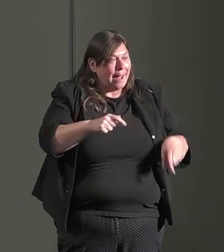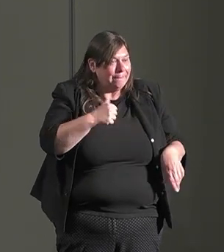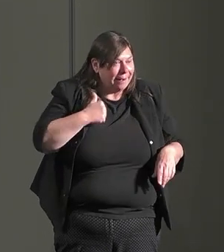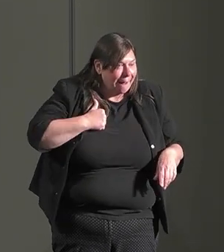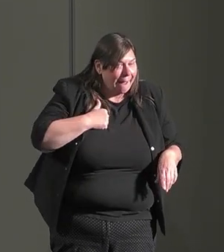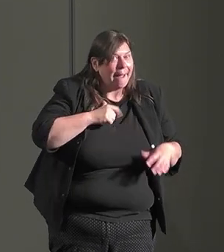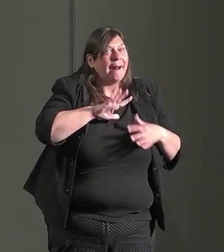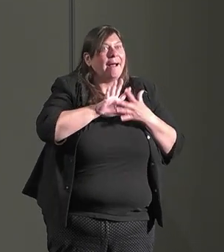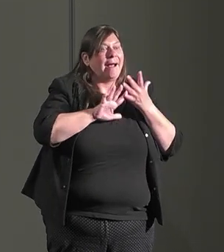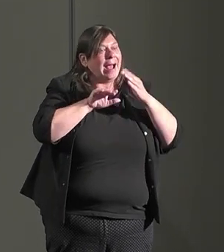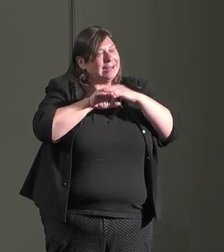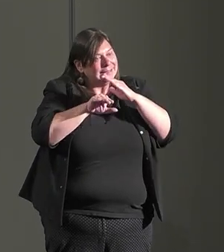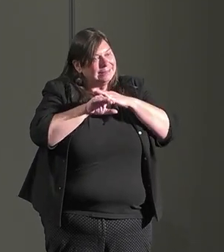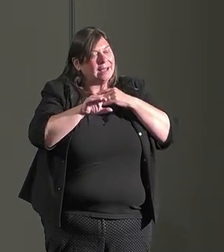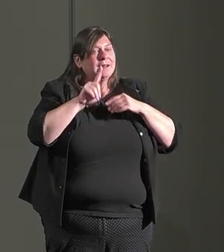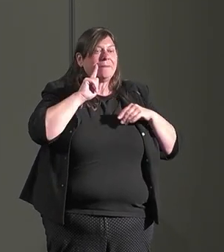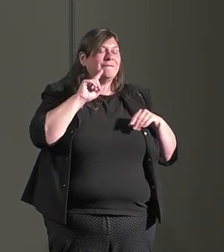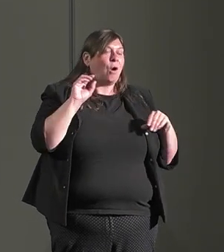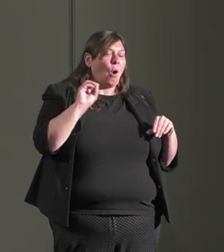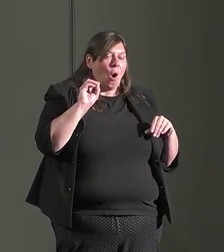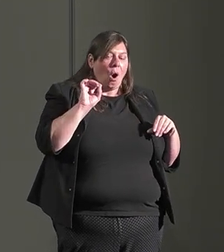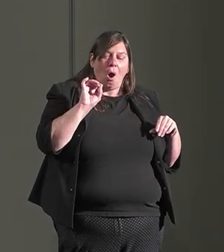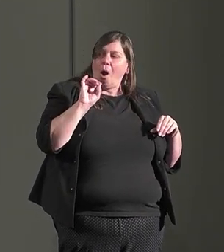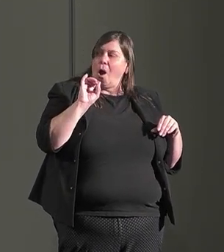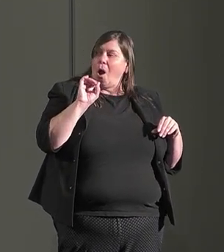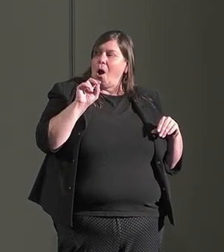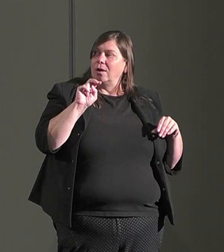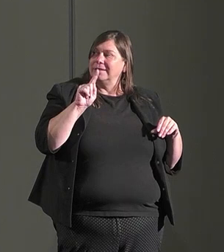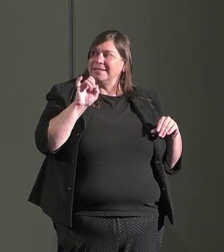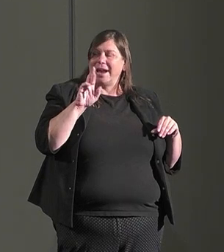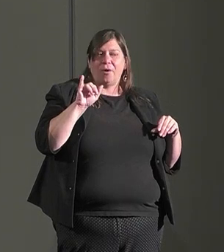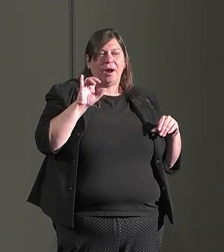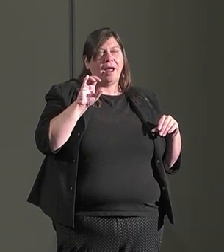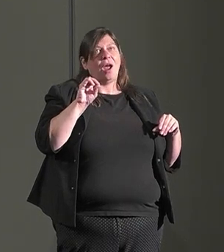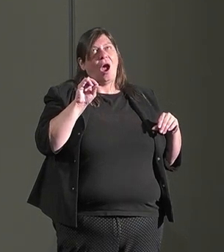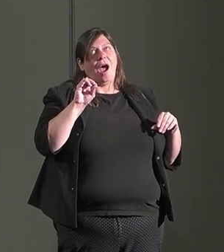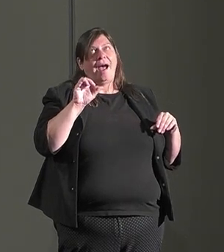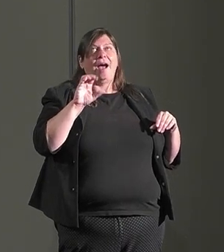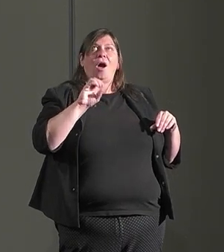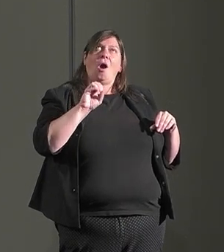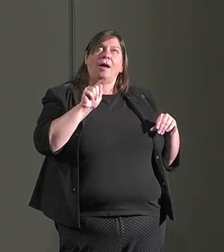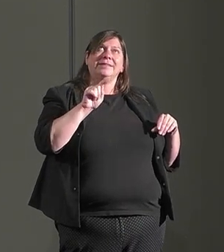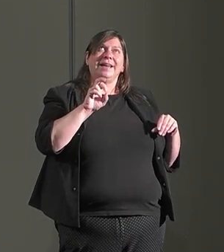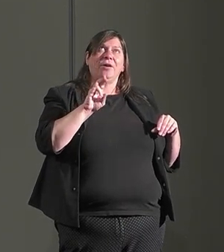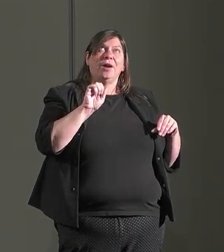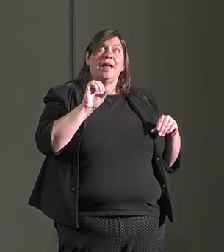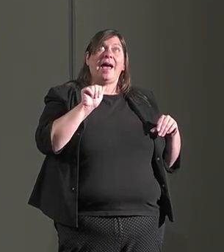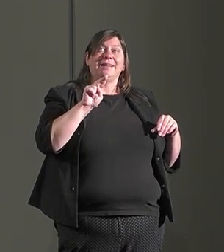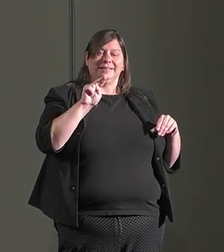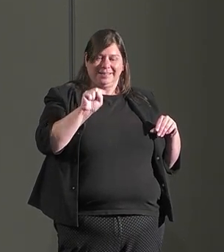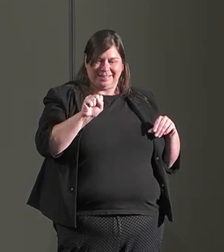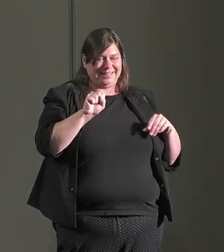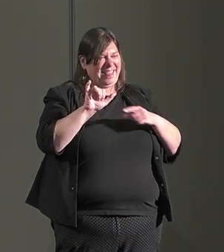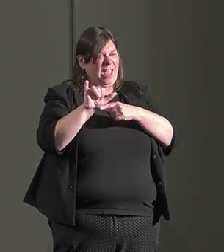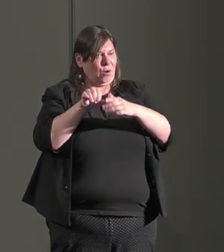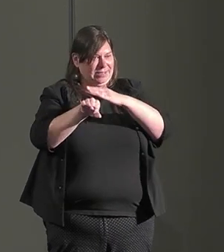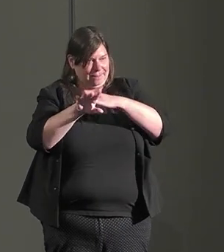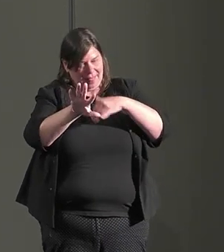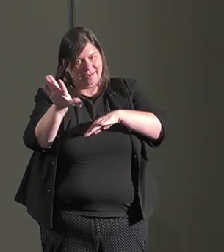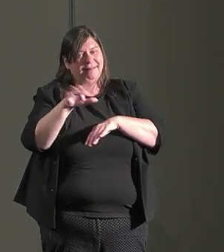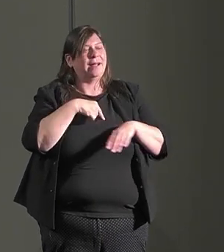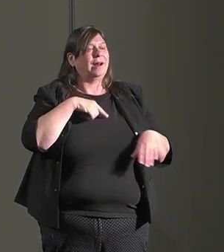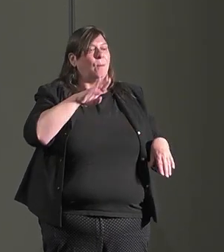and the accessibility for Ontario with Disability Act ODEA. Brazil and Australia there is a lot